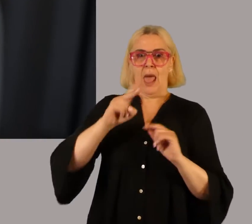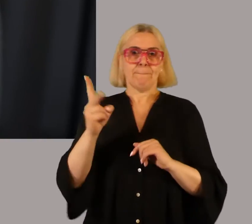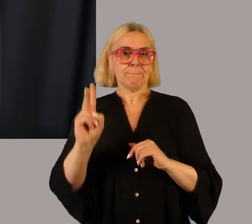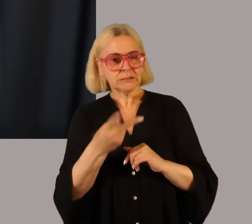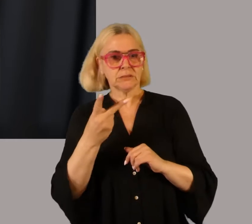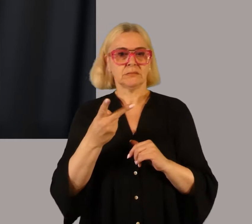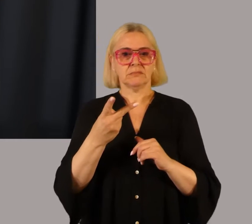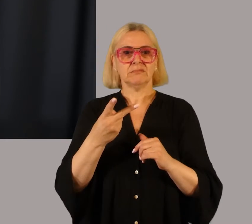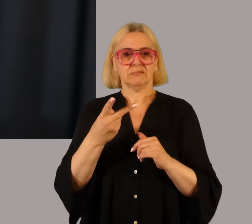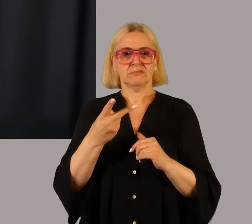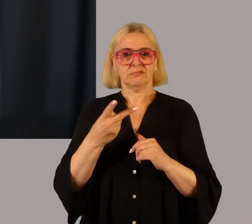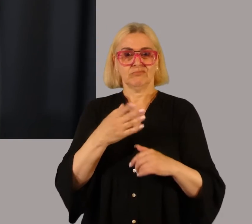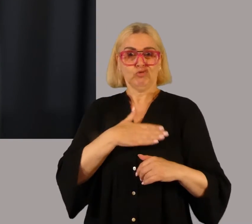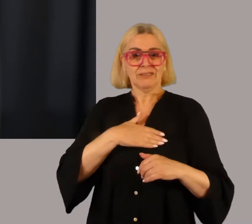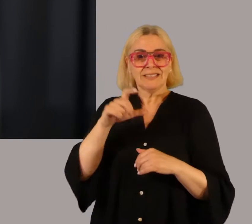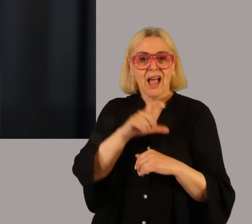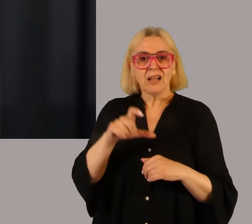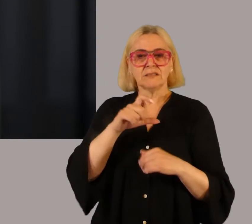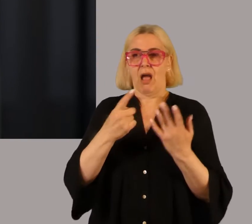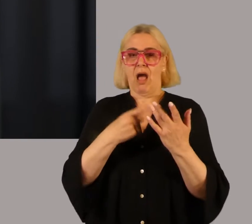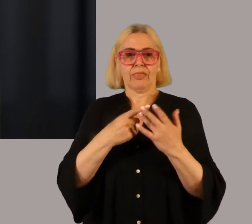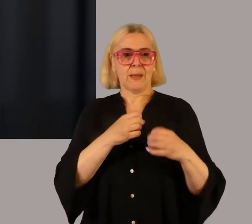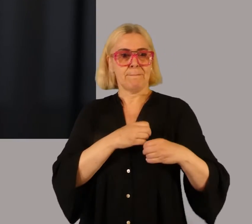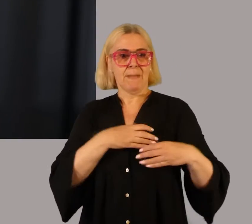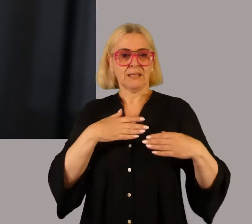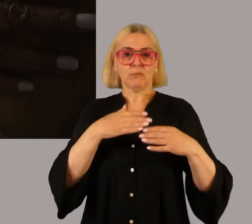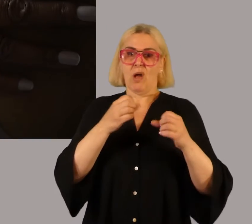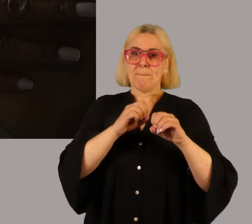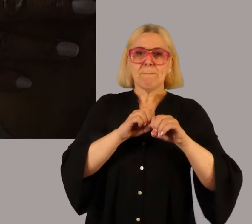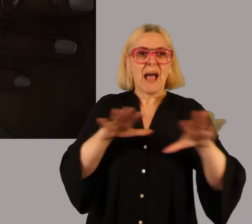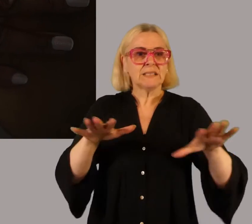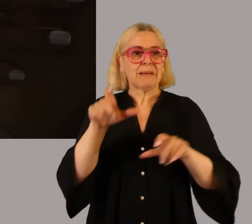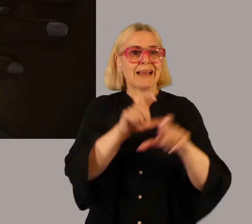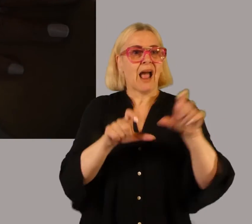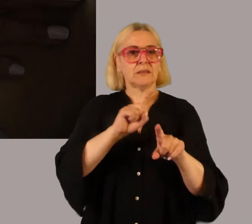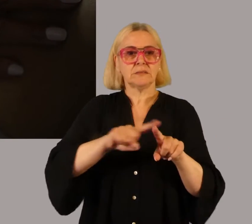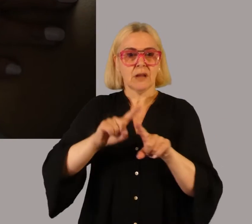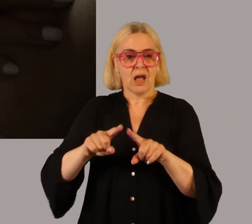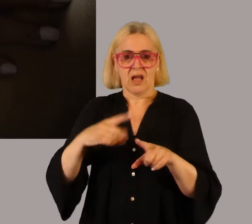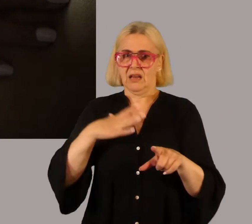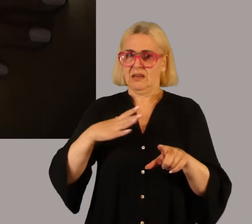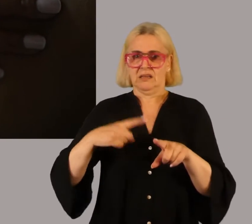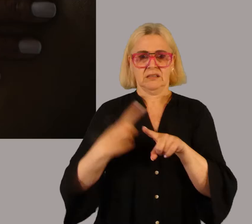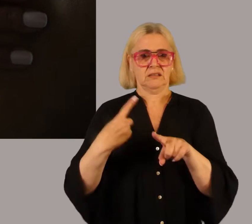metastatic cancers are urgently needed. Women with low incomes and minoritised